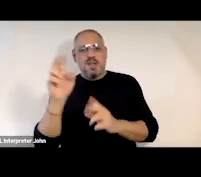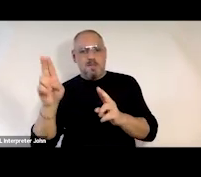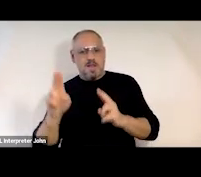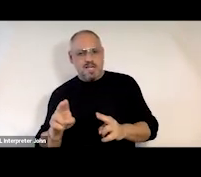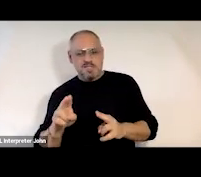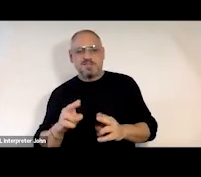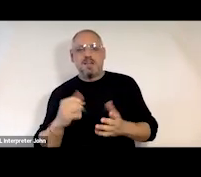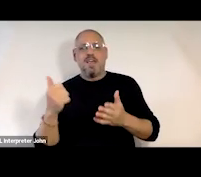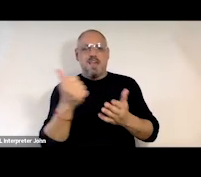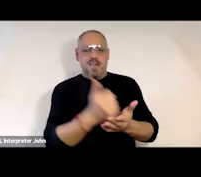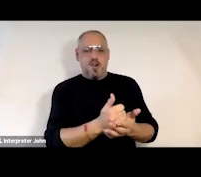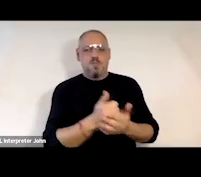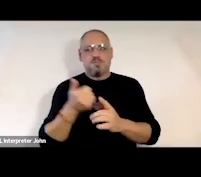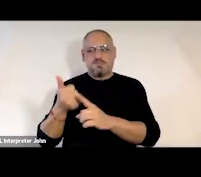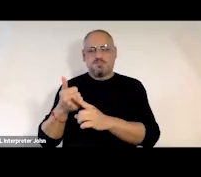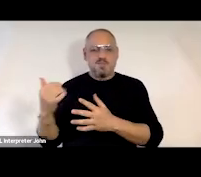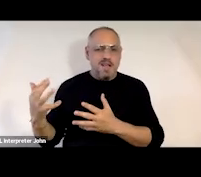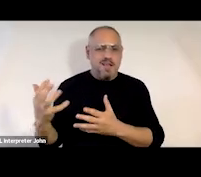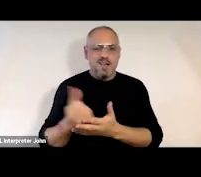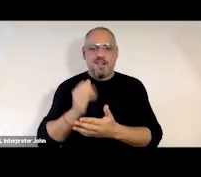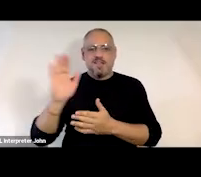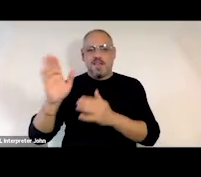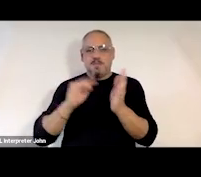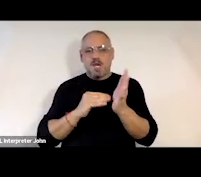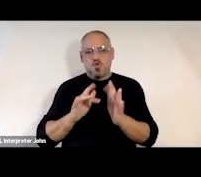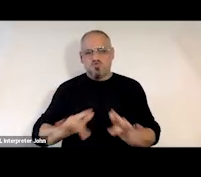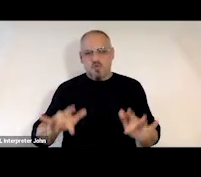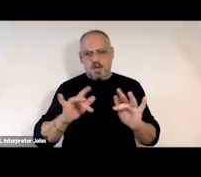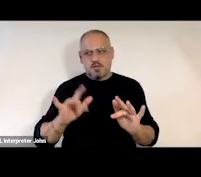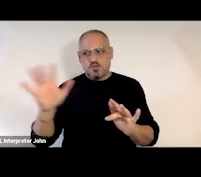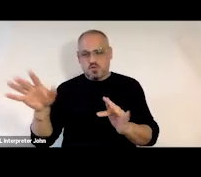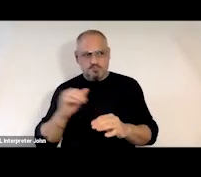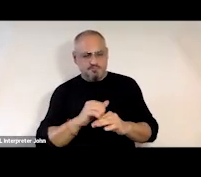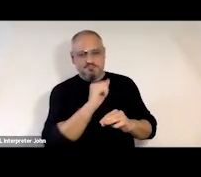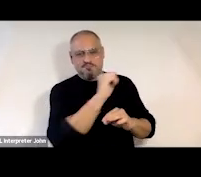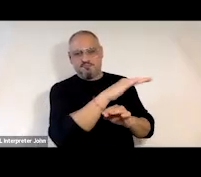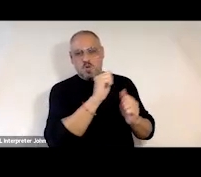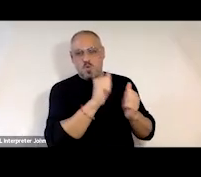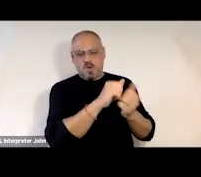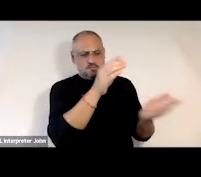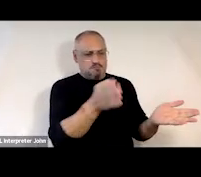is helping the applicant to collect their medical records that you'll then send along to DDS